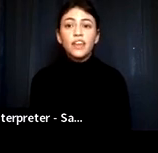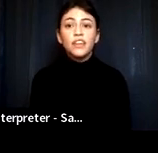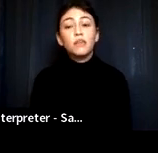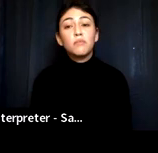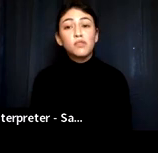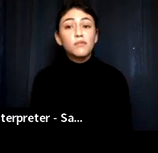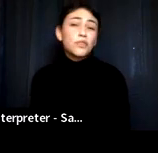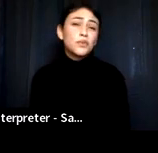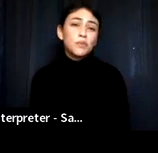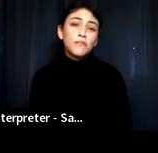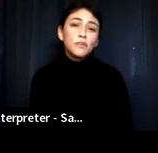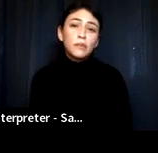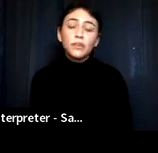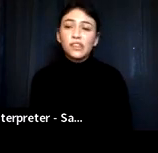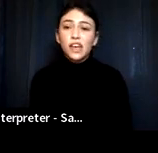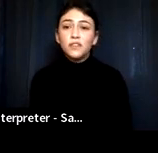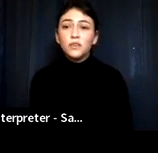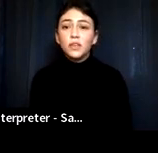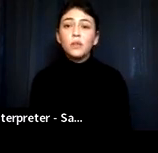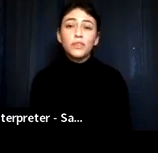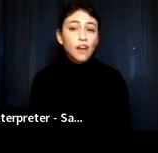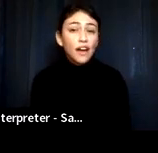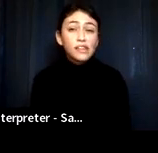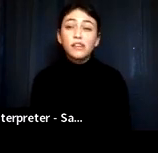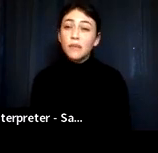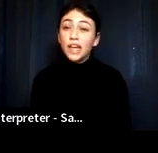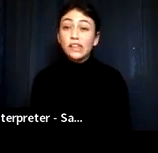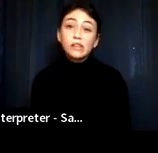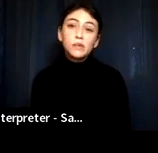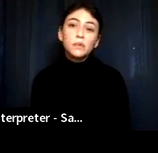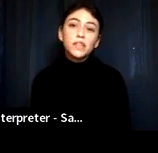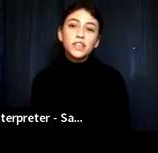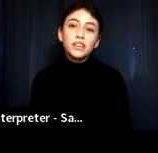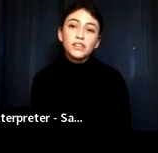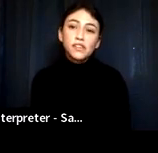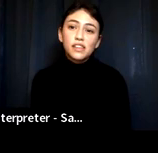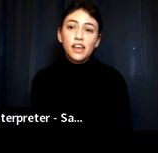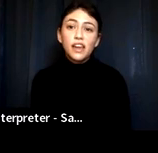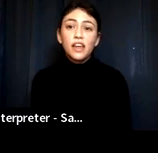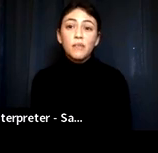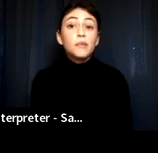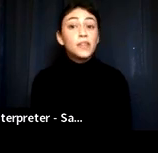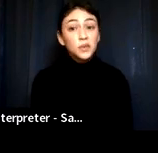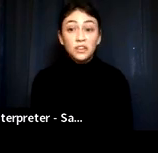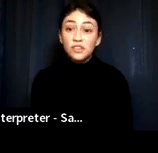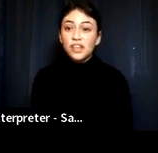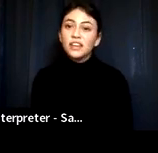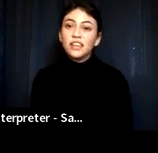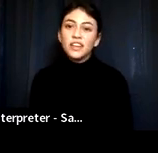I think the most helpful thing would be for people on staff to really open their eyes and their minds, and to be willing to understand that maybe they don't understand them.